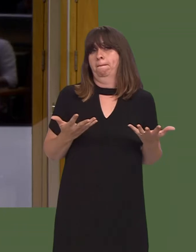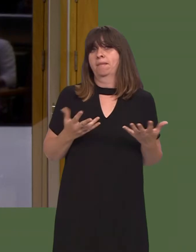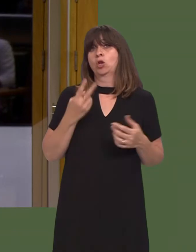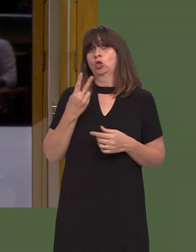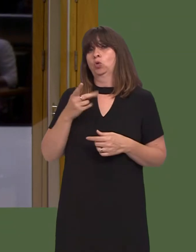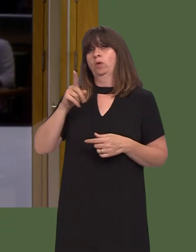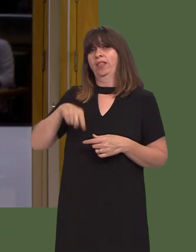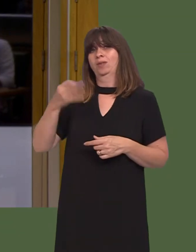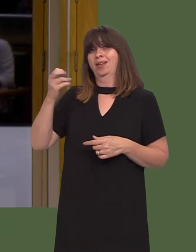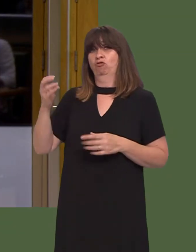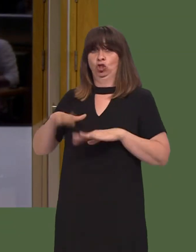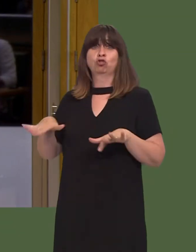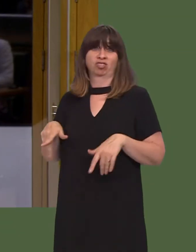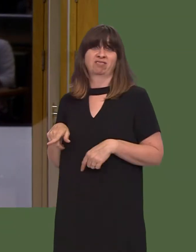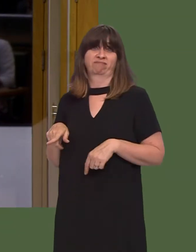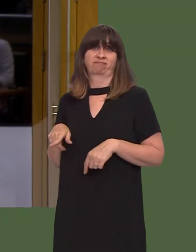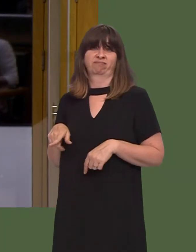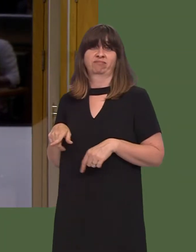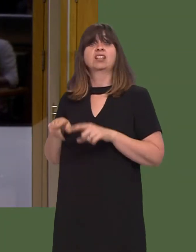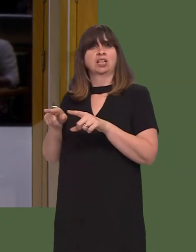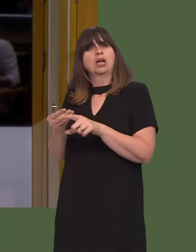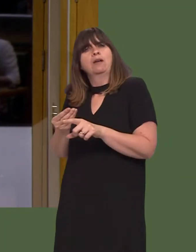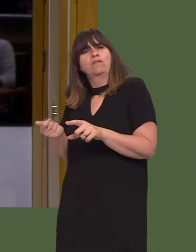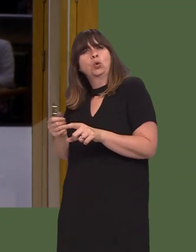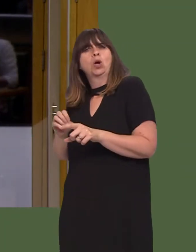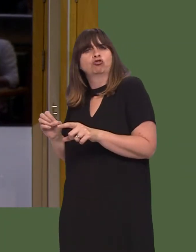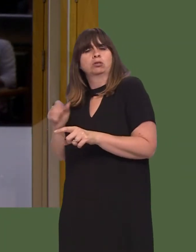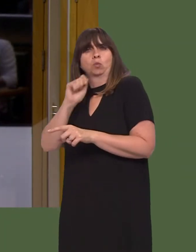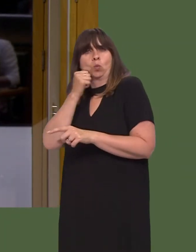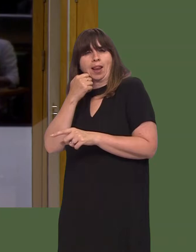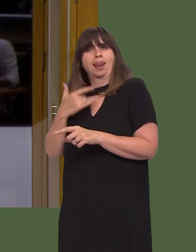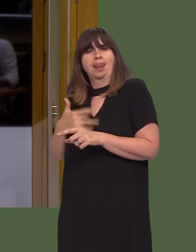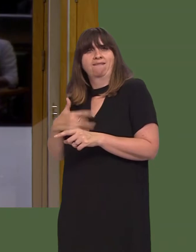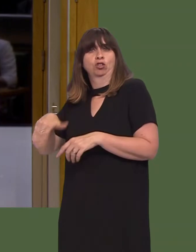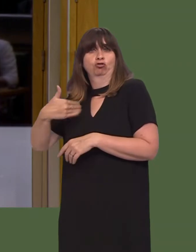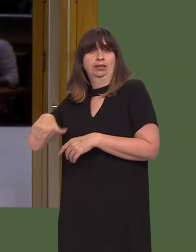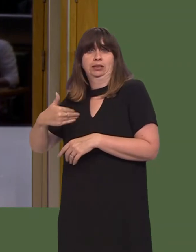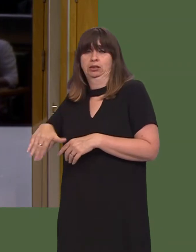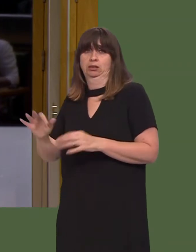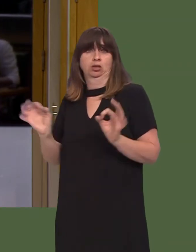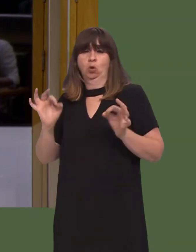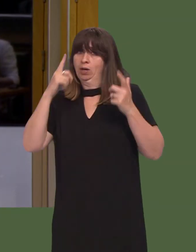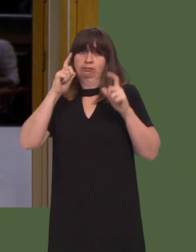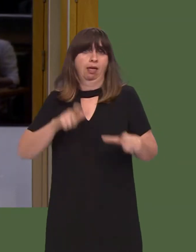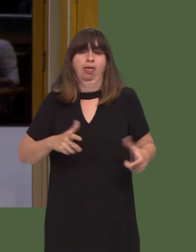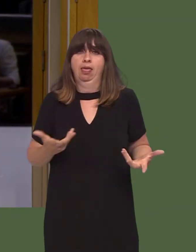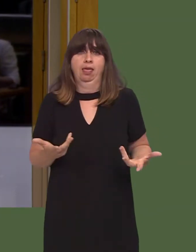in Wales, including 2,800 children. Of those, a few hundred will be living on the streets.